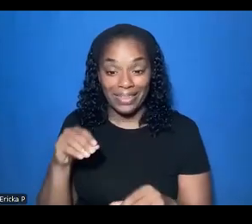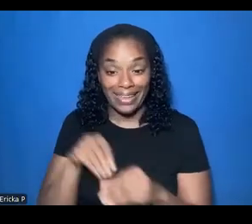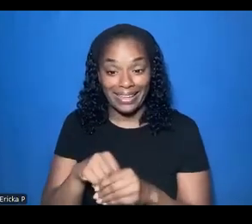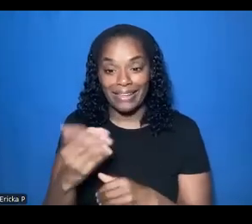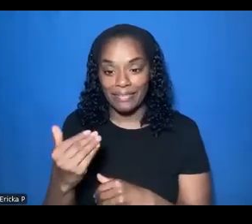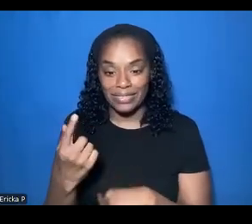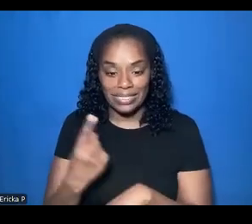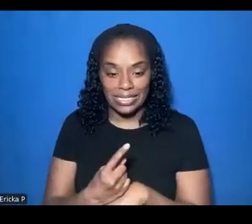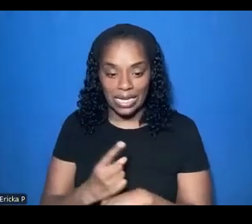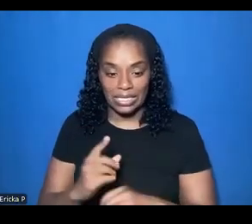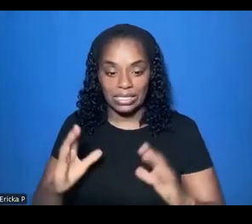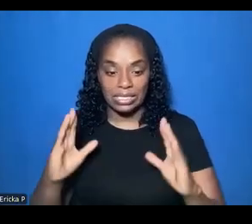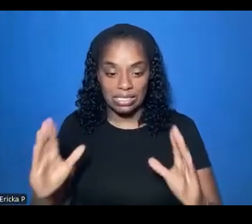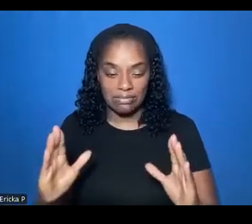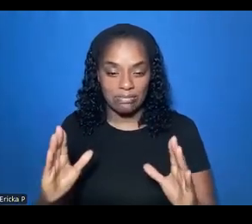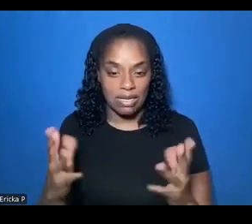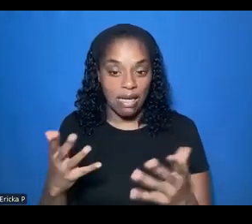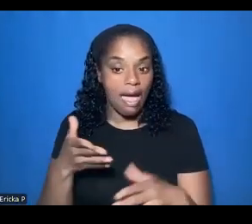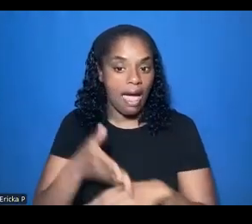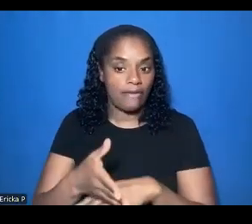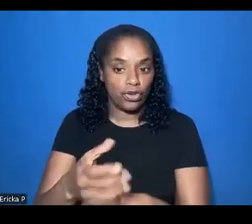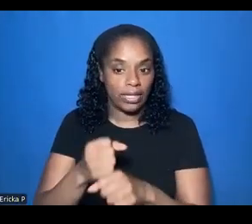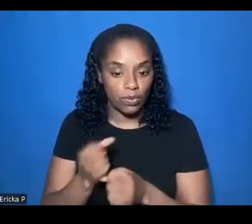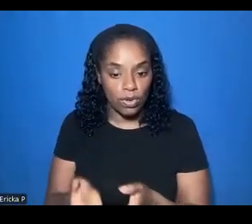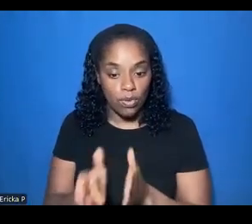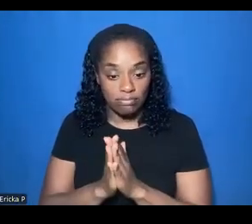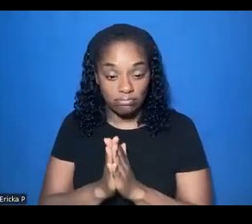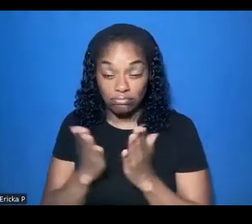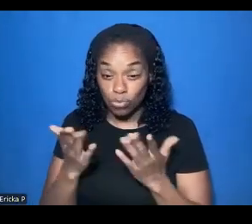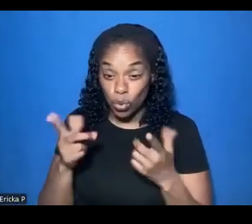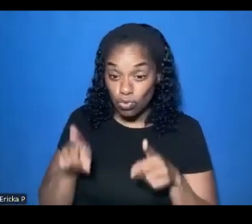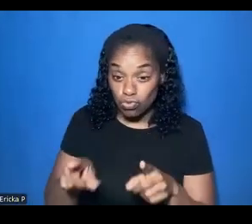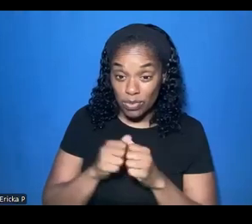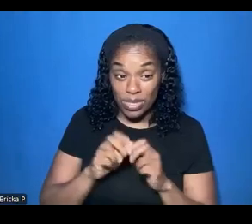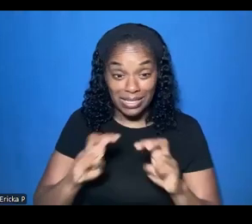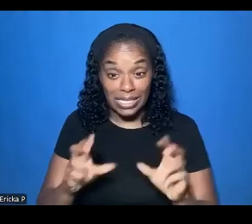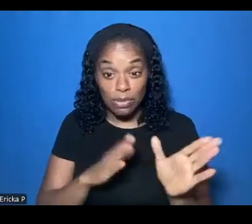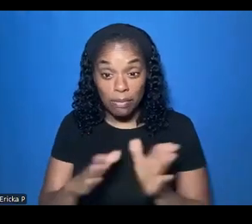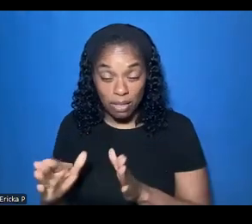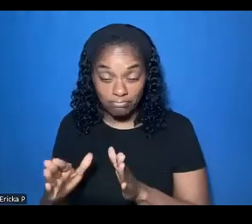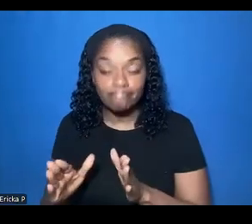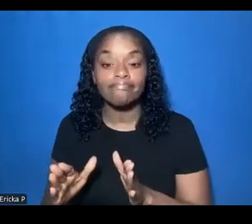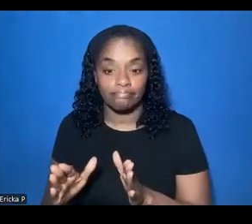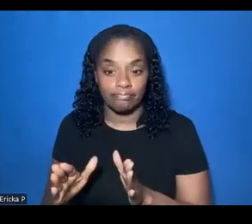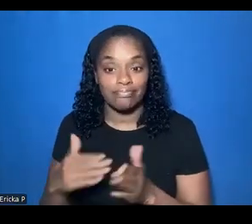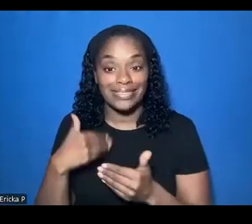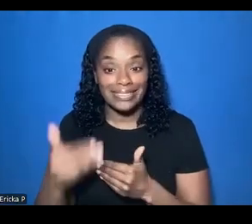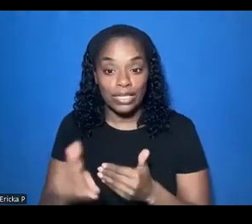Once you consent to the Assessment Plan, the school district then has 60 days to complete the assessments